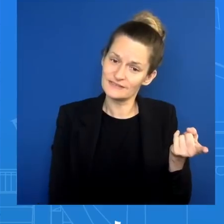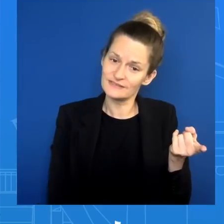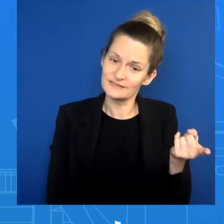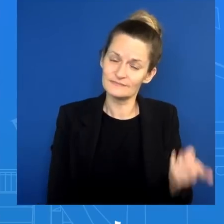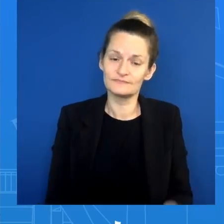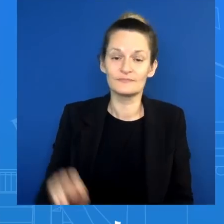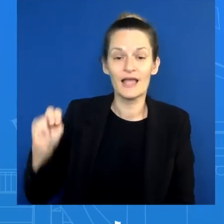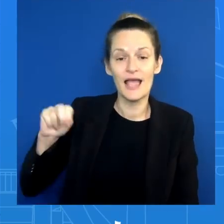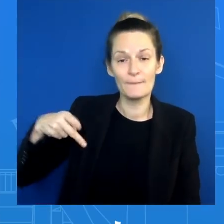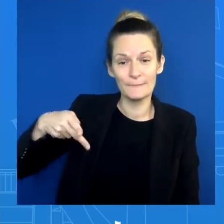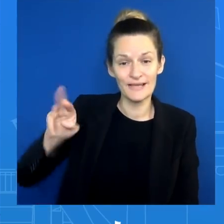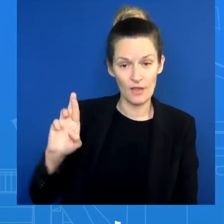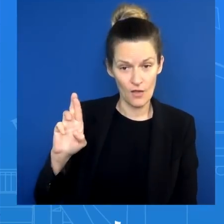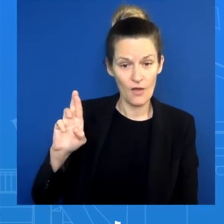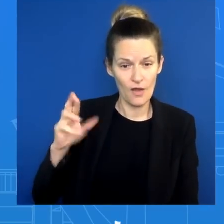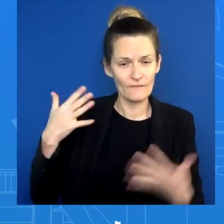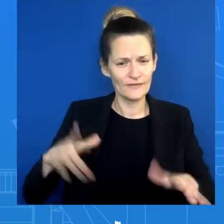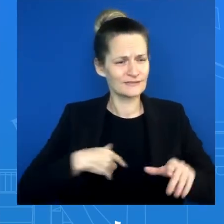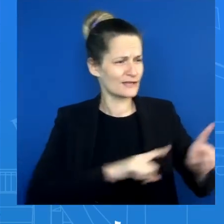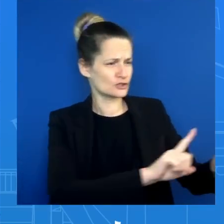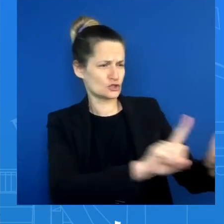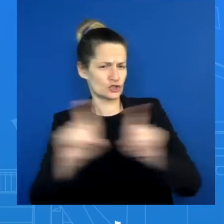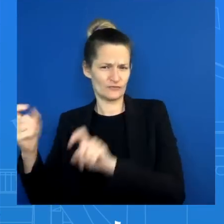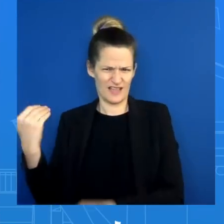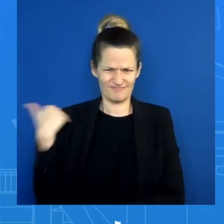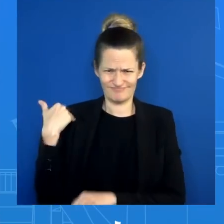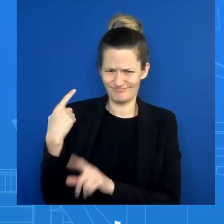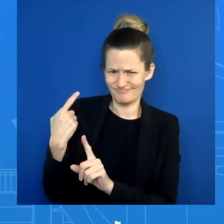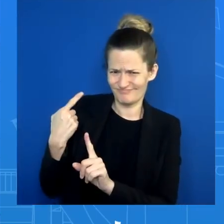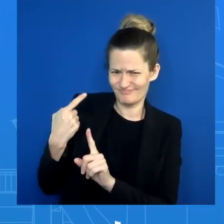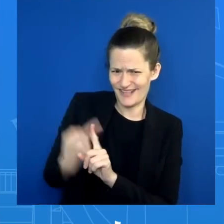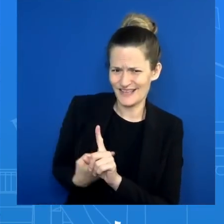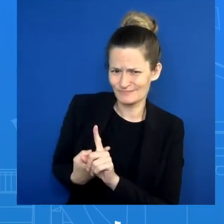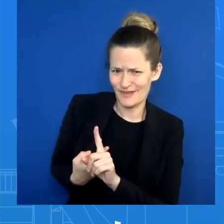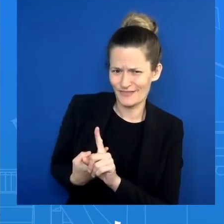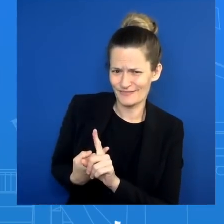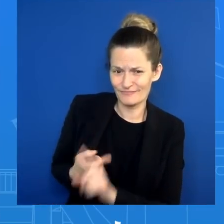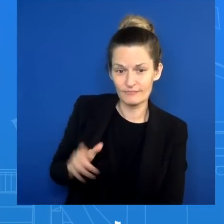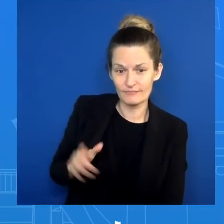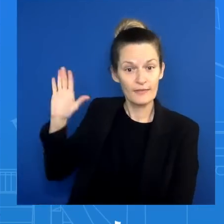found 55 percent of respondents back the cancelation of up to $10,000.